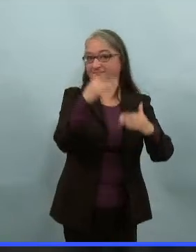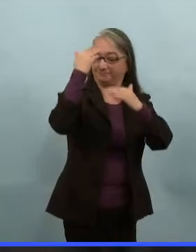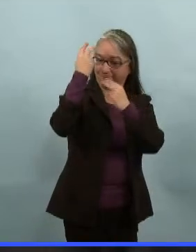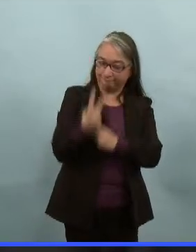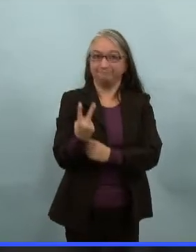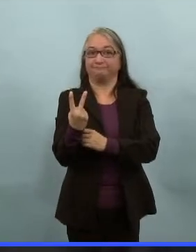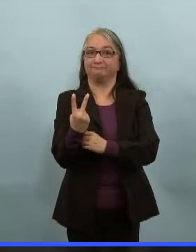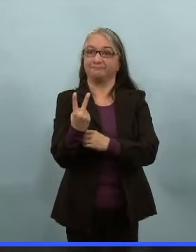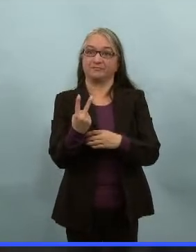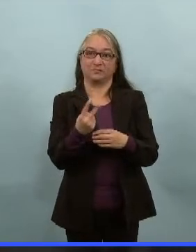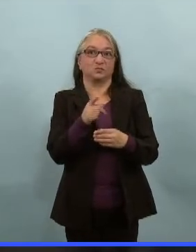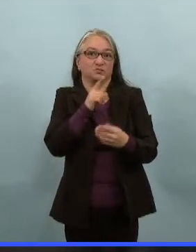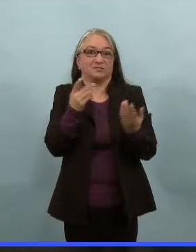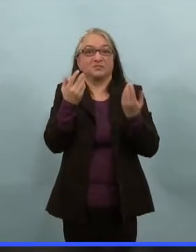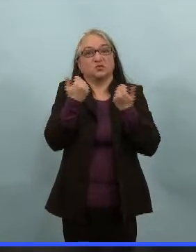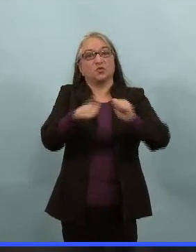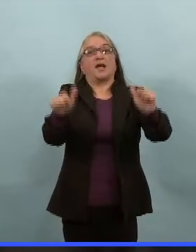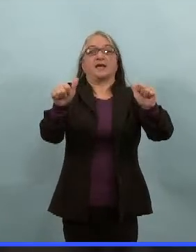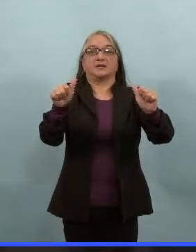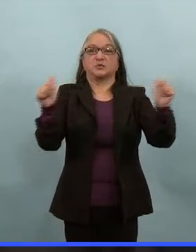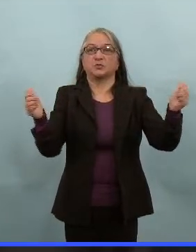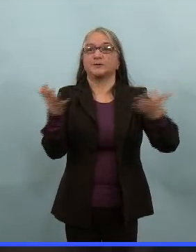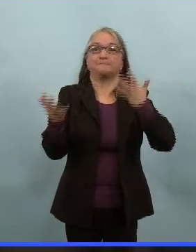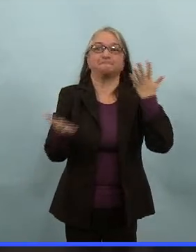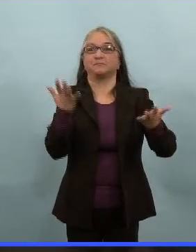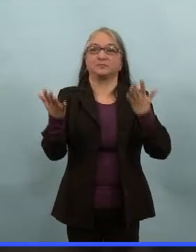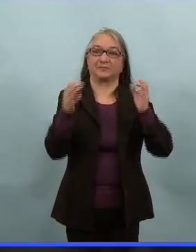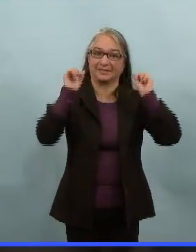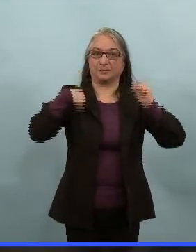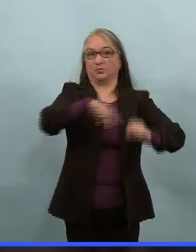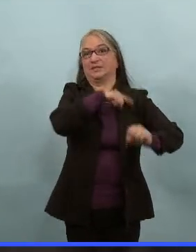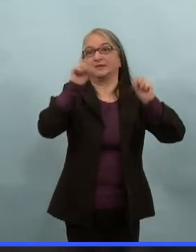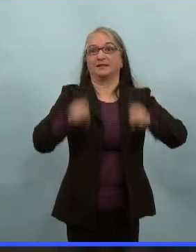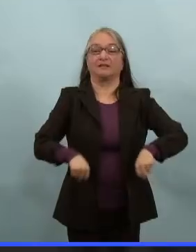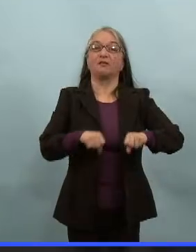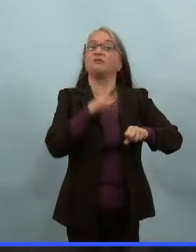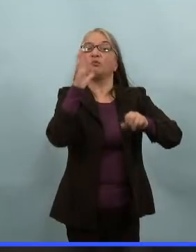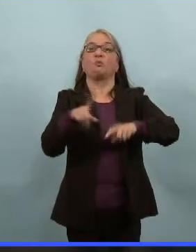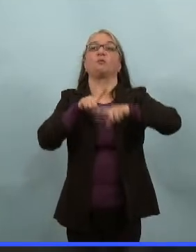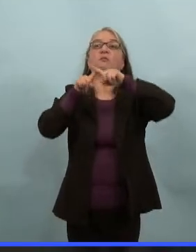to help mitigate issues and don't just rely on the orders let's do a little bit more and people have